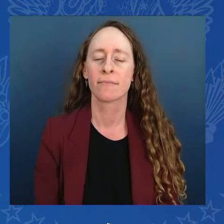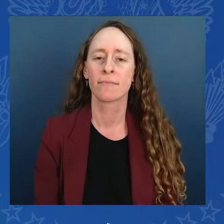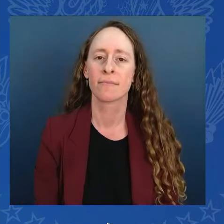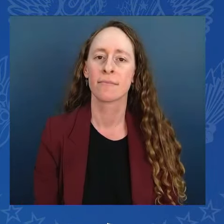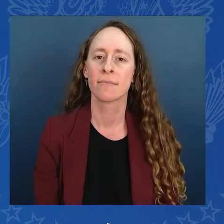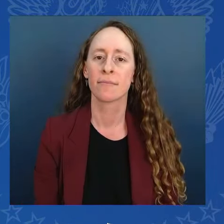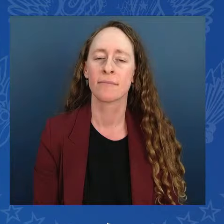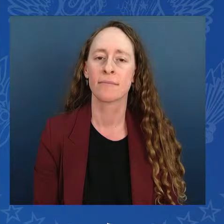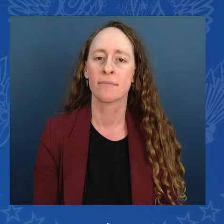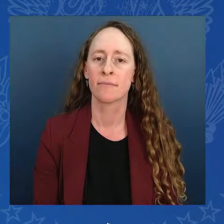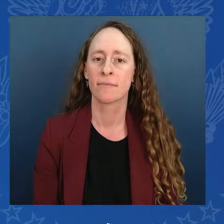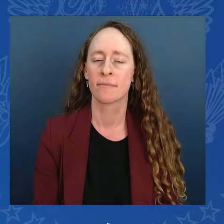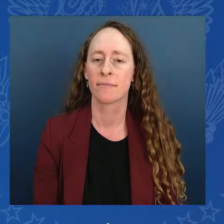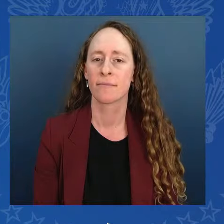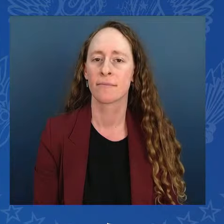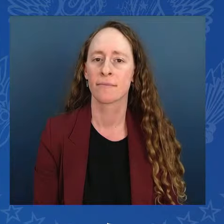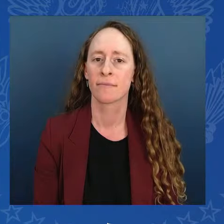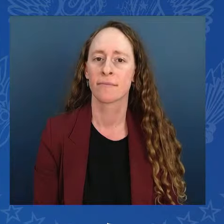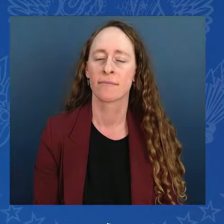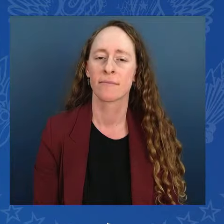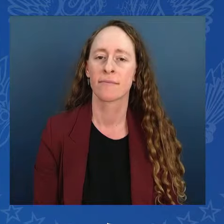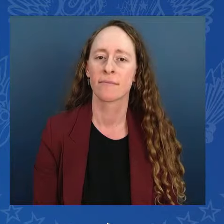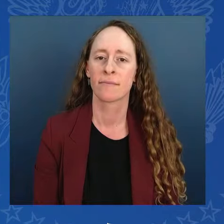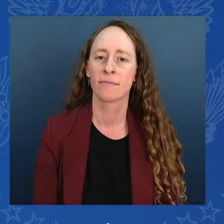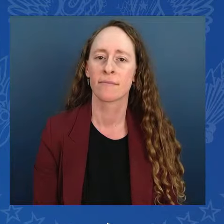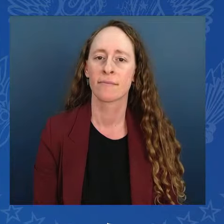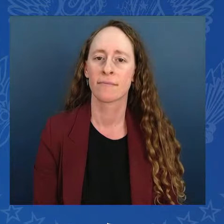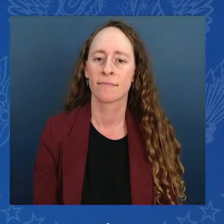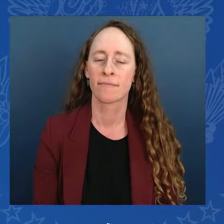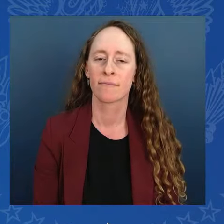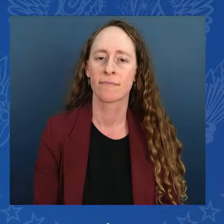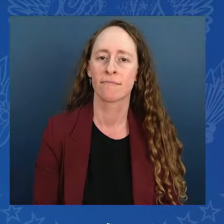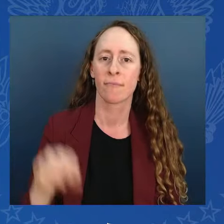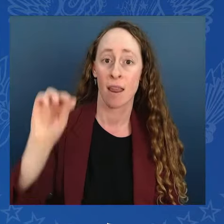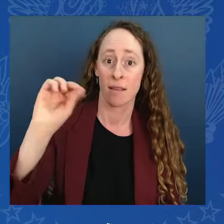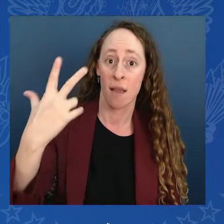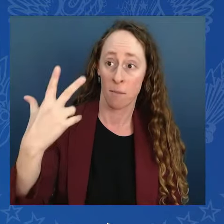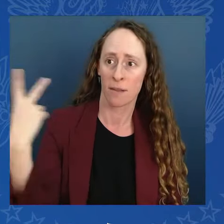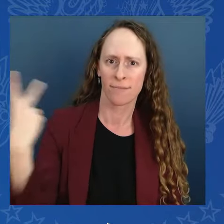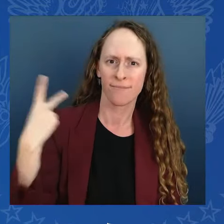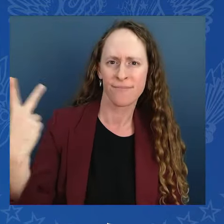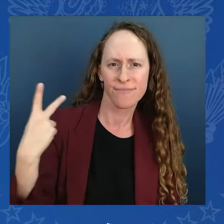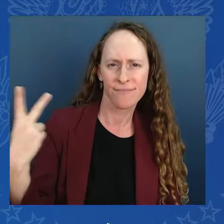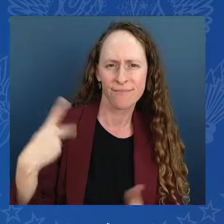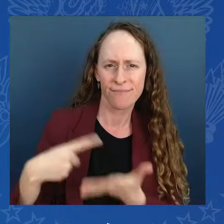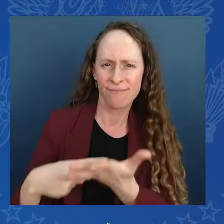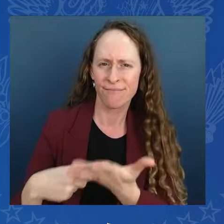that's why Kamala and I are the first administration to take on the challenge once and for all. And we're delivering.